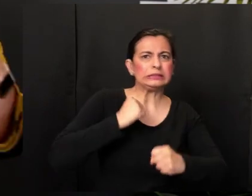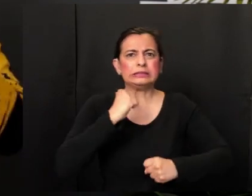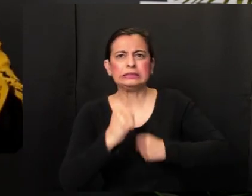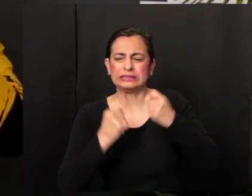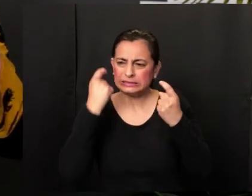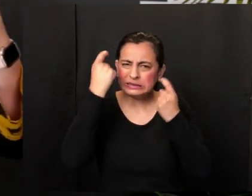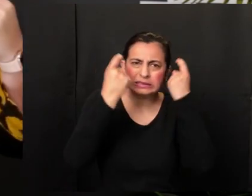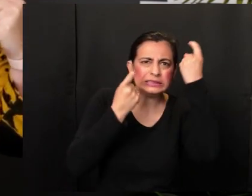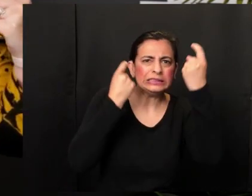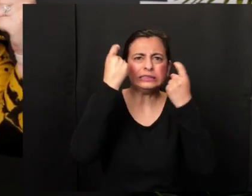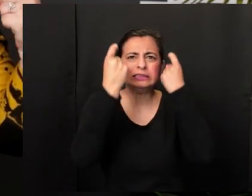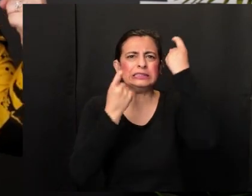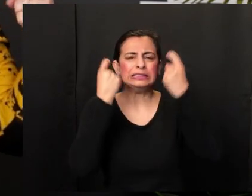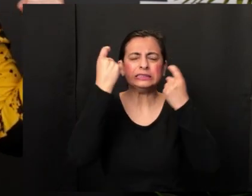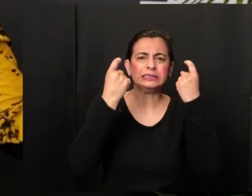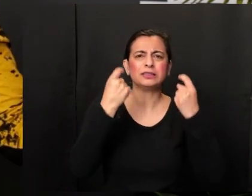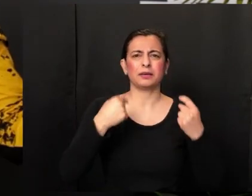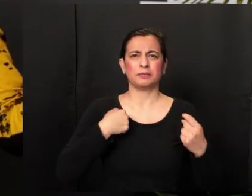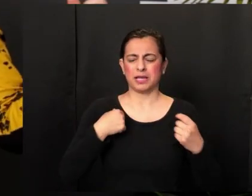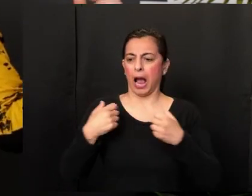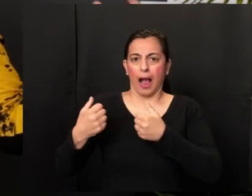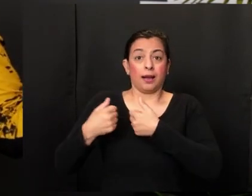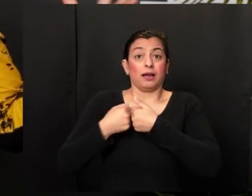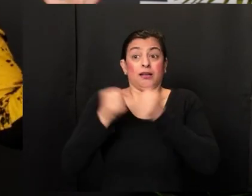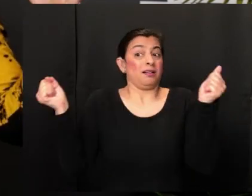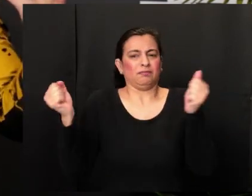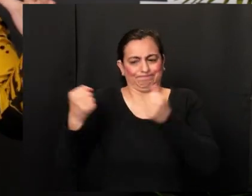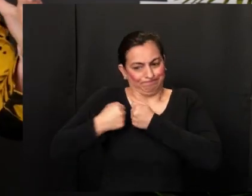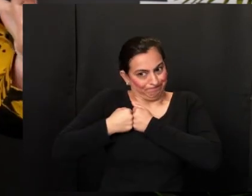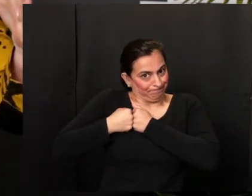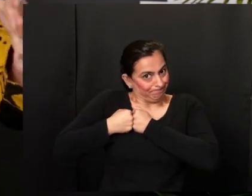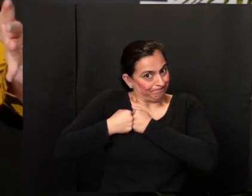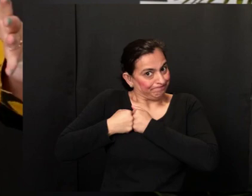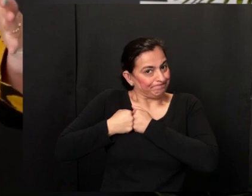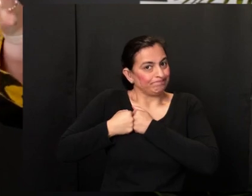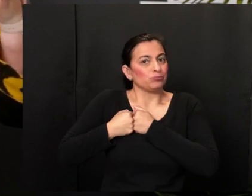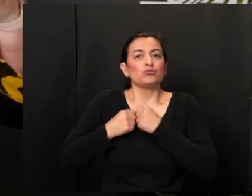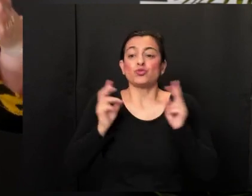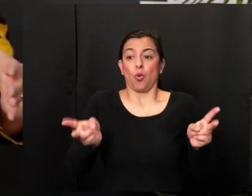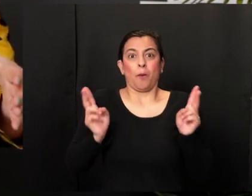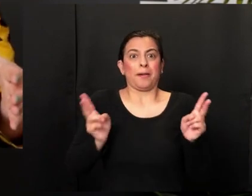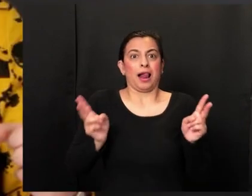removed disabilities from myself and try to fit into this box of normal,